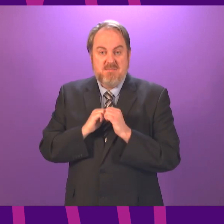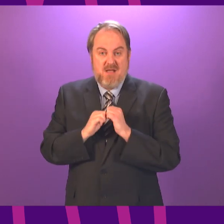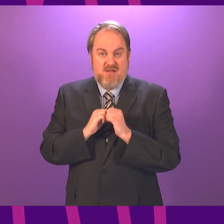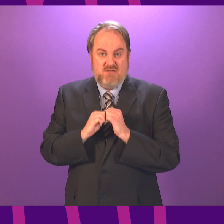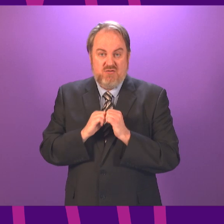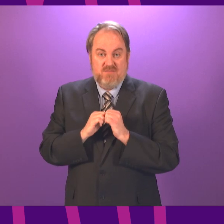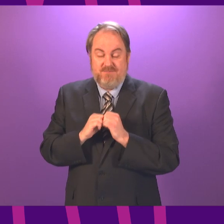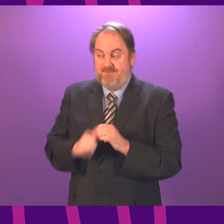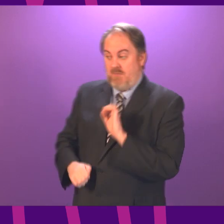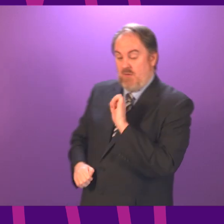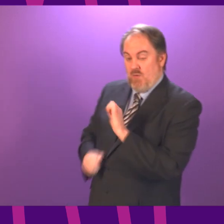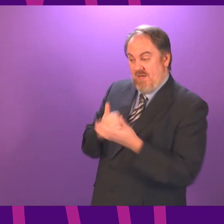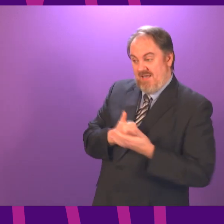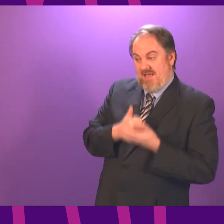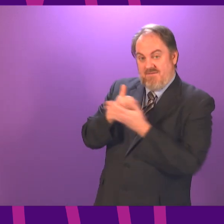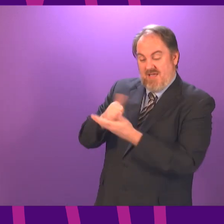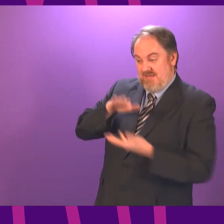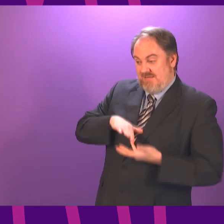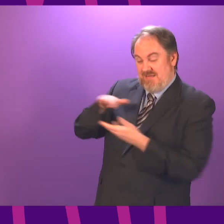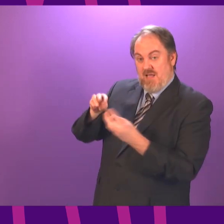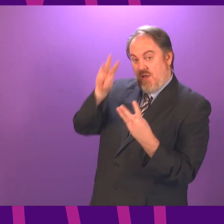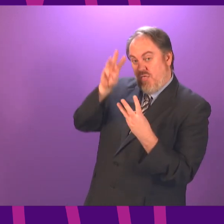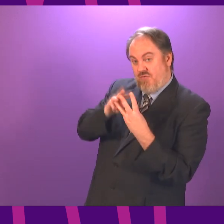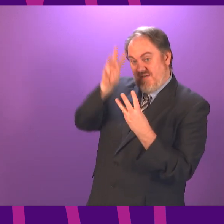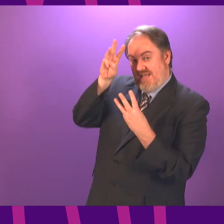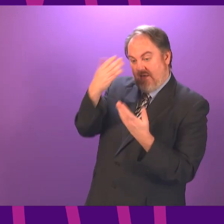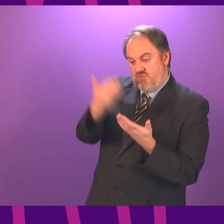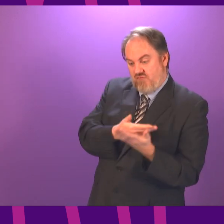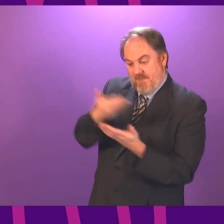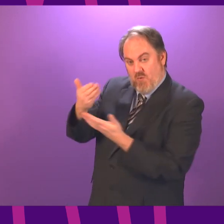that was handed to the First Minister in three separate reports is that more had to be done